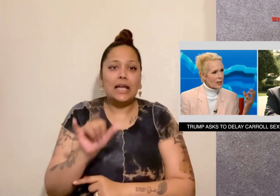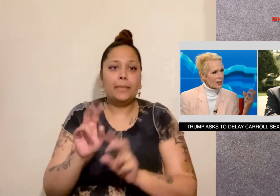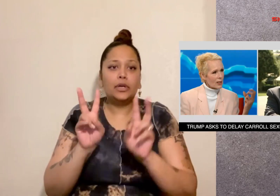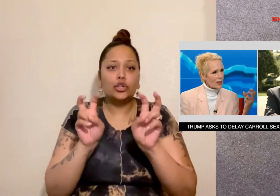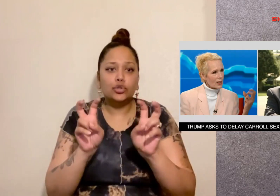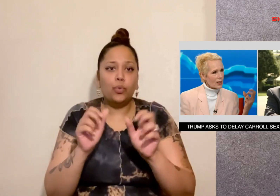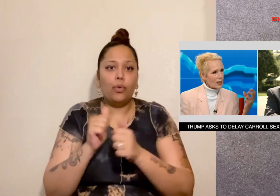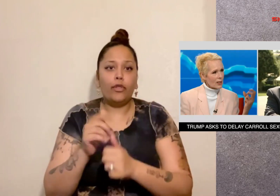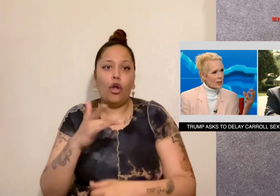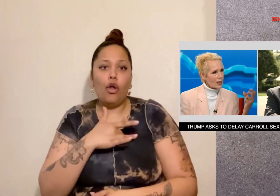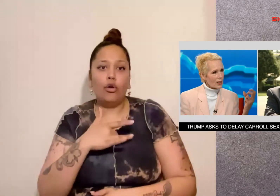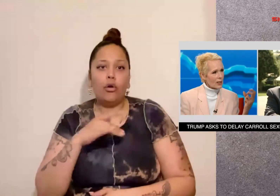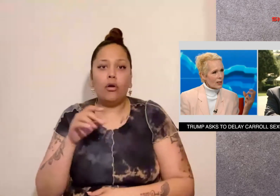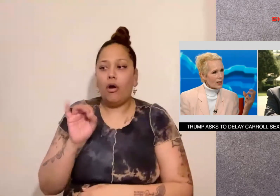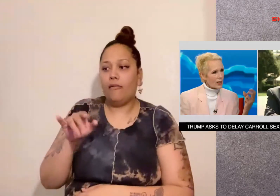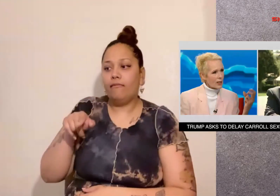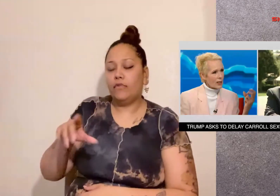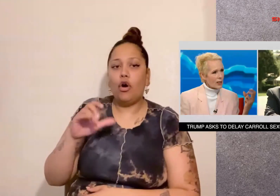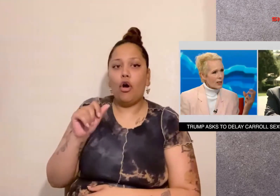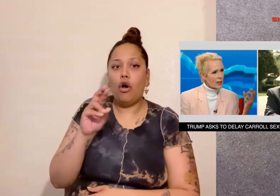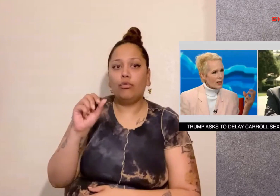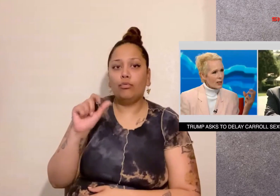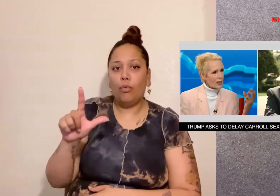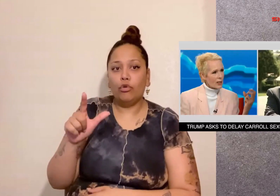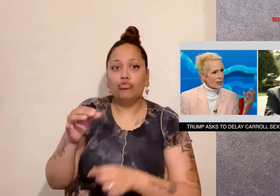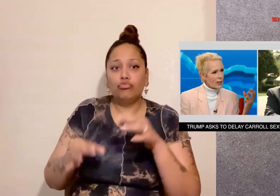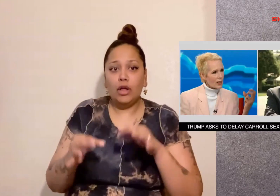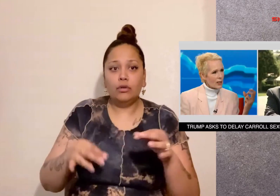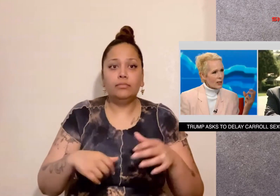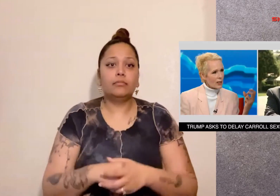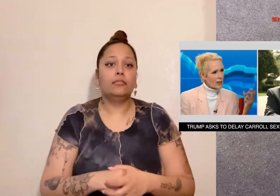Trump has pleaded not guilty to those charges his lawyers say the recent coverage in the